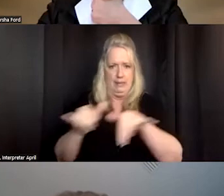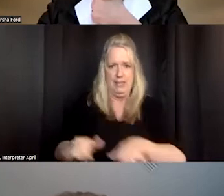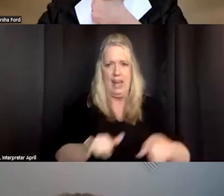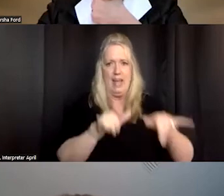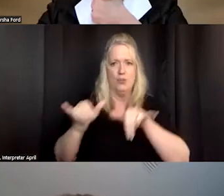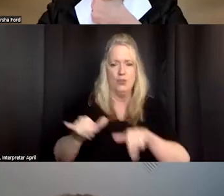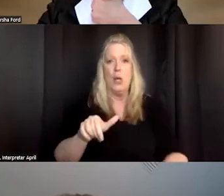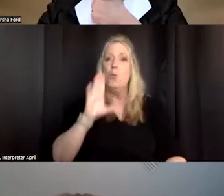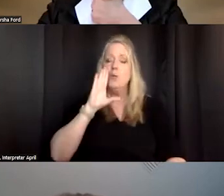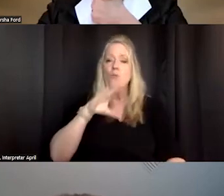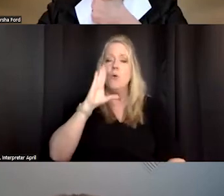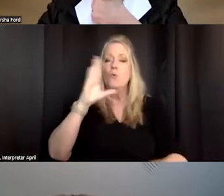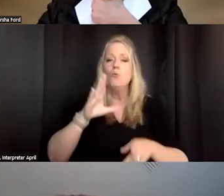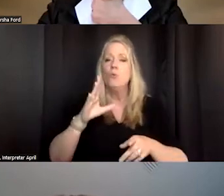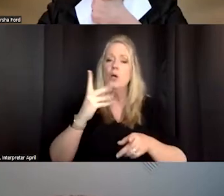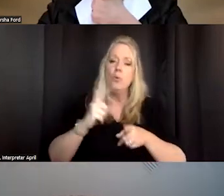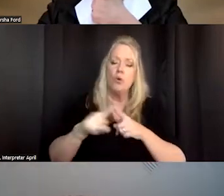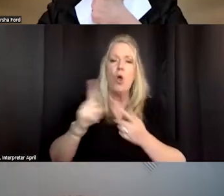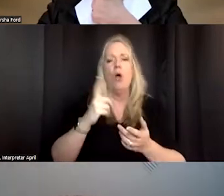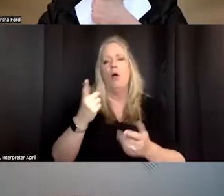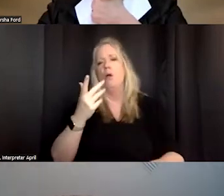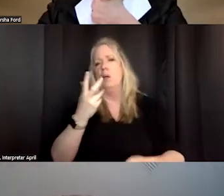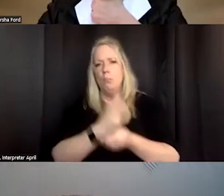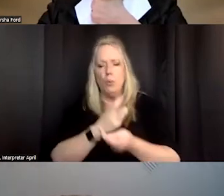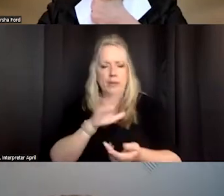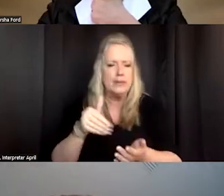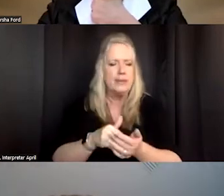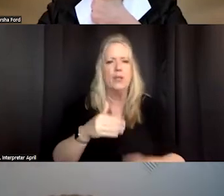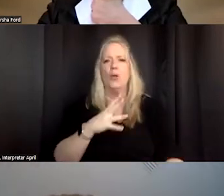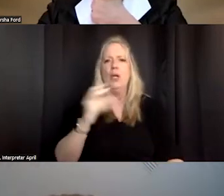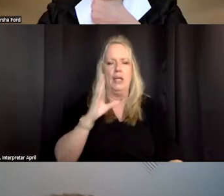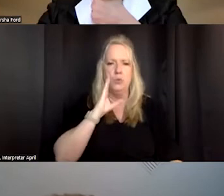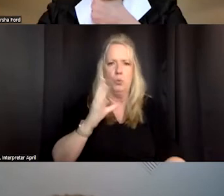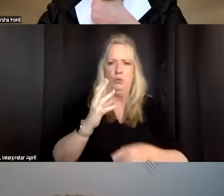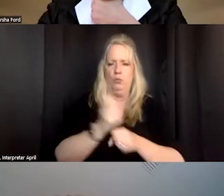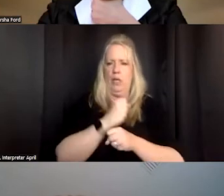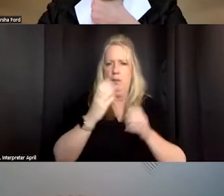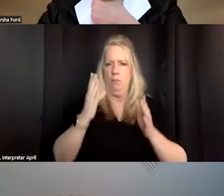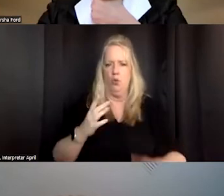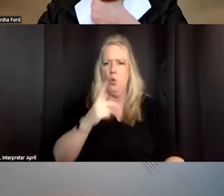GOING TO CALL UP POISON CENTER AND YOU WERE GOING TO GET, SOMEONE WHO KNEW. WHAT WAS GOING